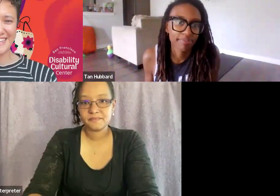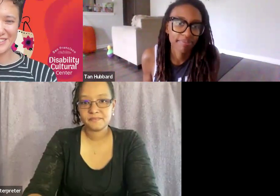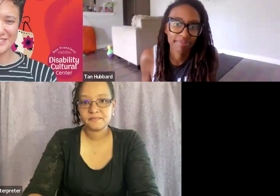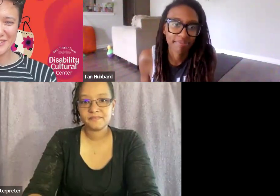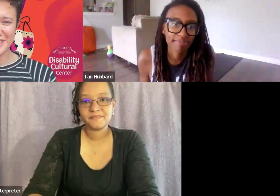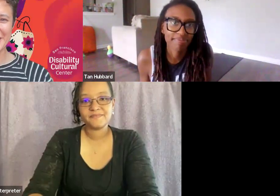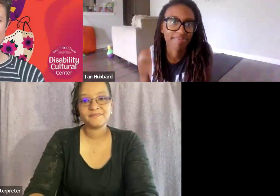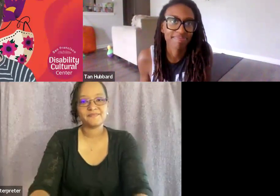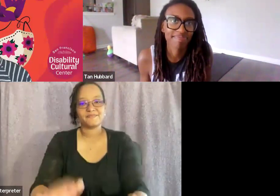Hi, everyone! Welcome!